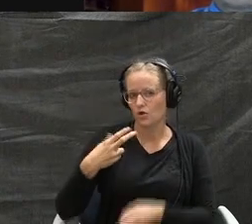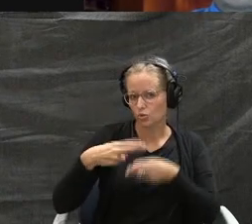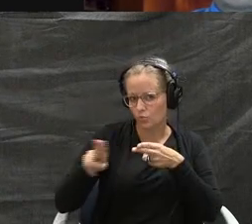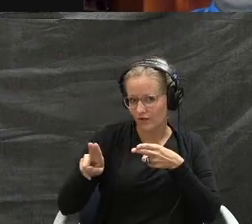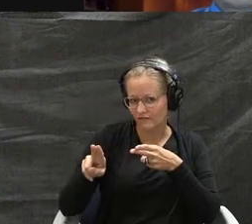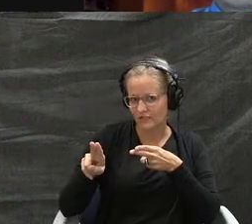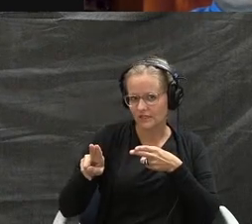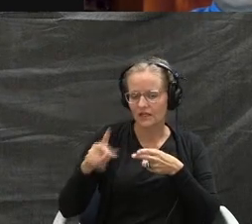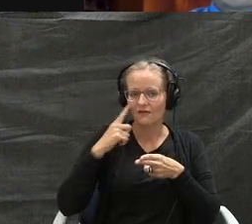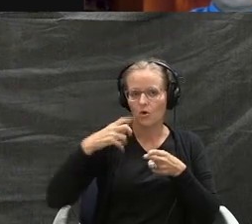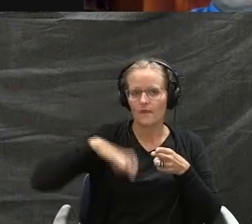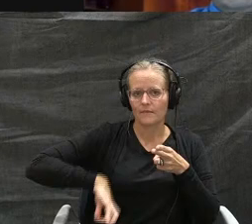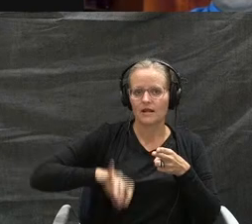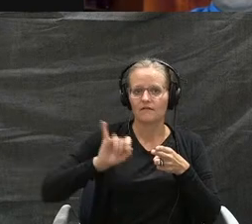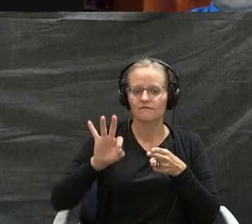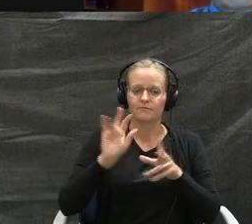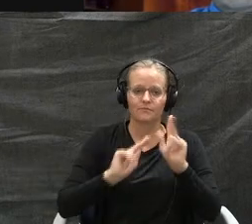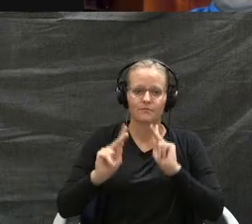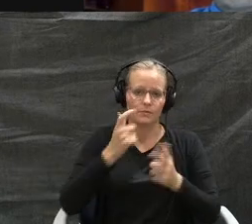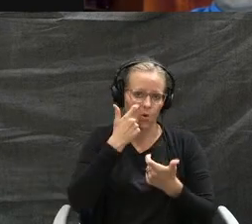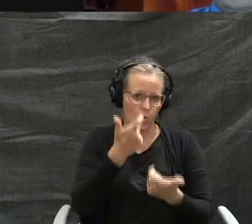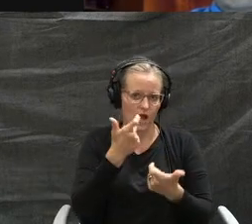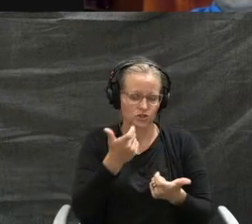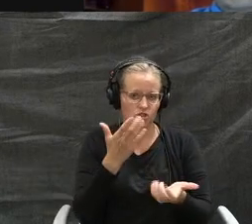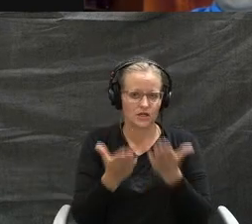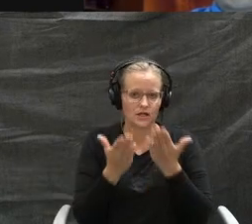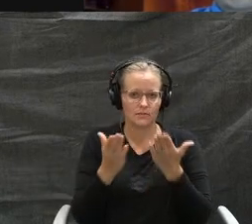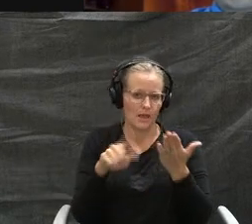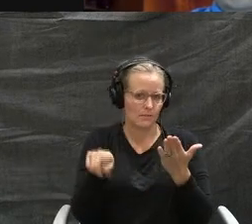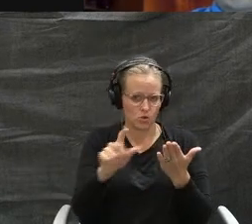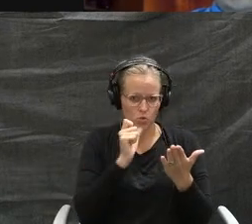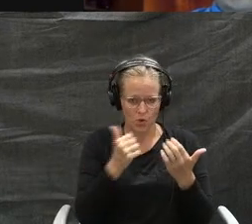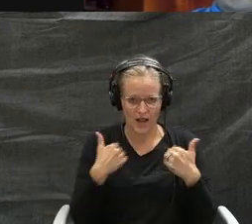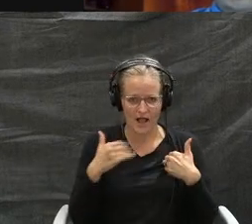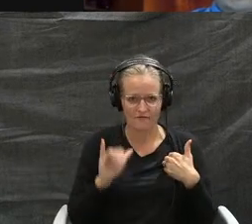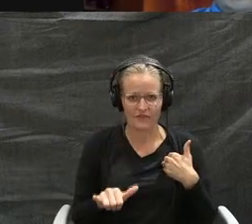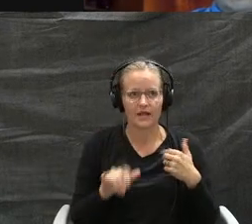at home, 'cause you might not have them read the titles of